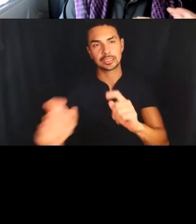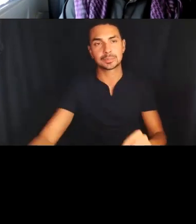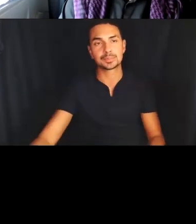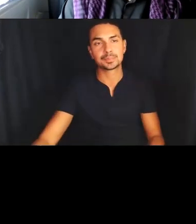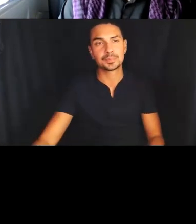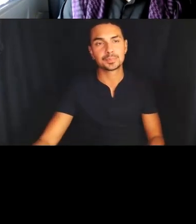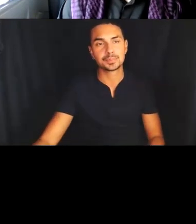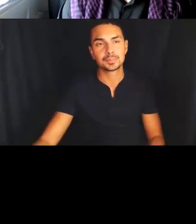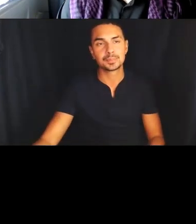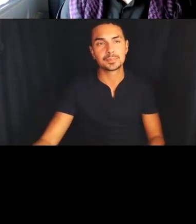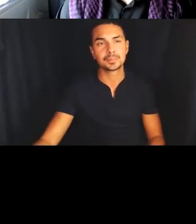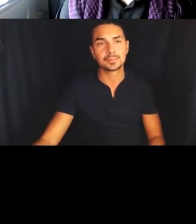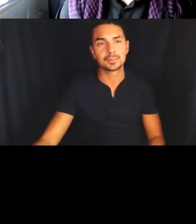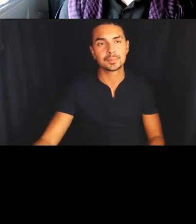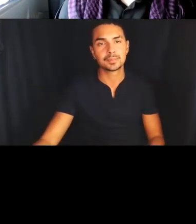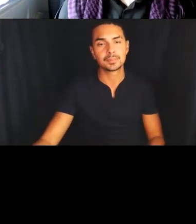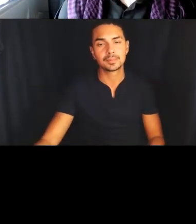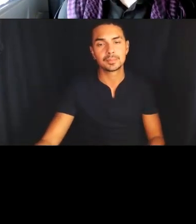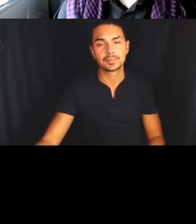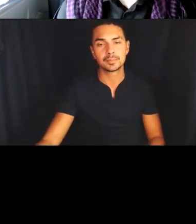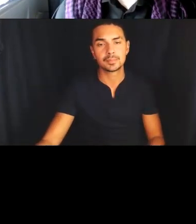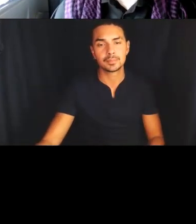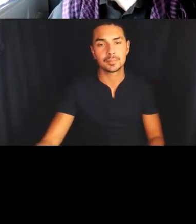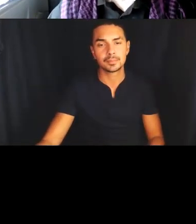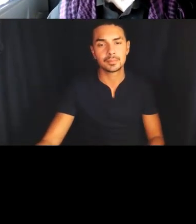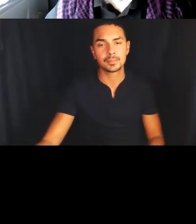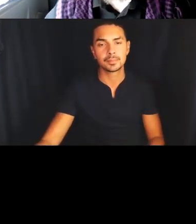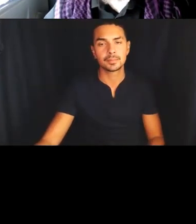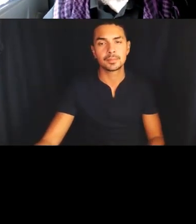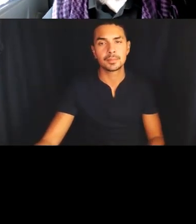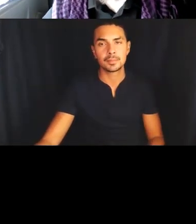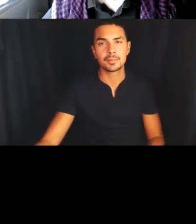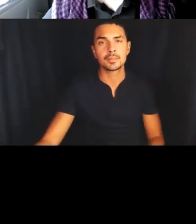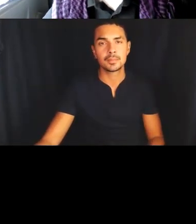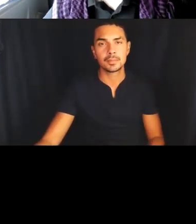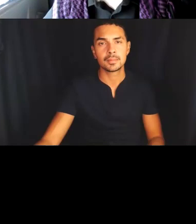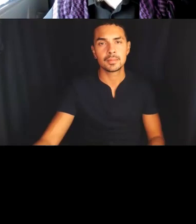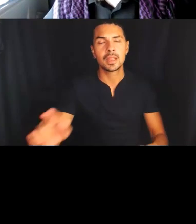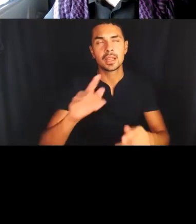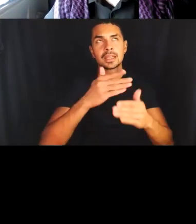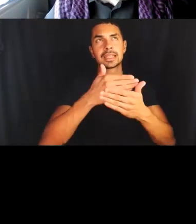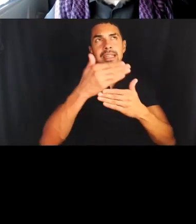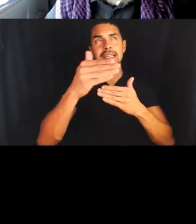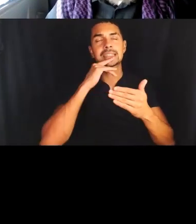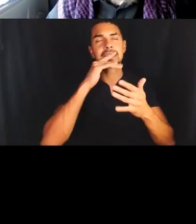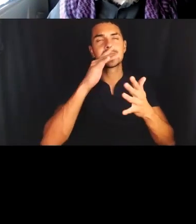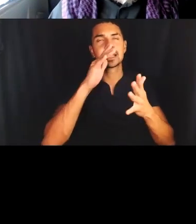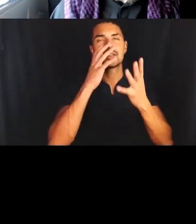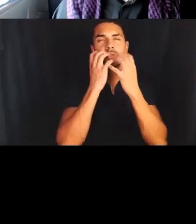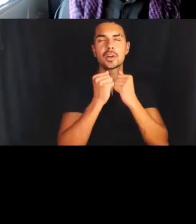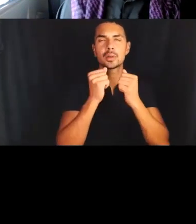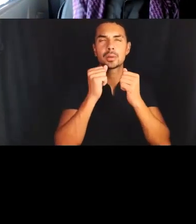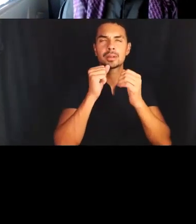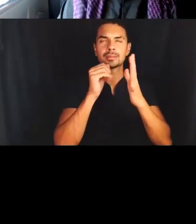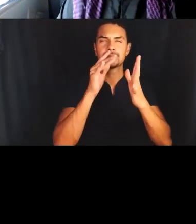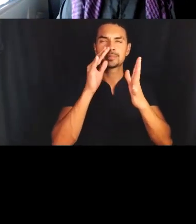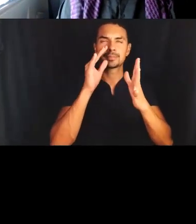The last thing on this slide is about really valuing the input of trans and nonbinary people and compensating them meaningfully.